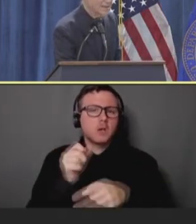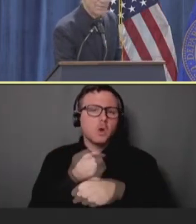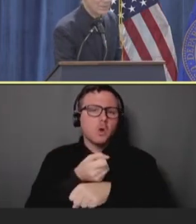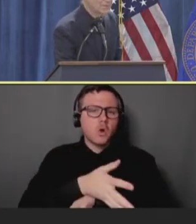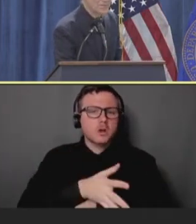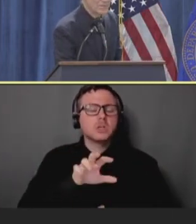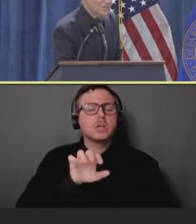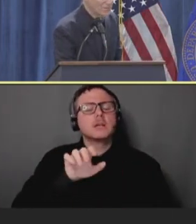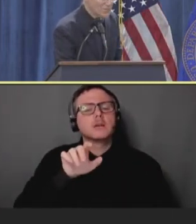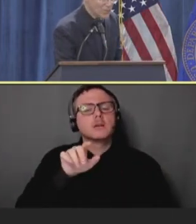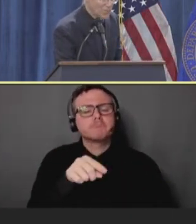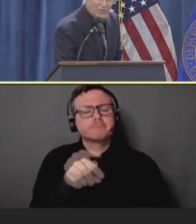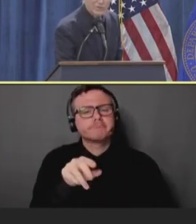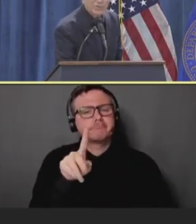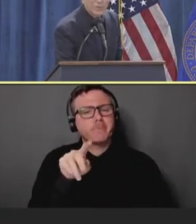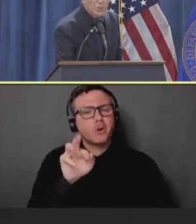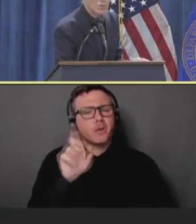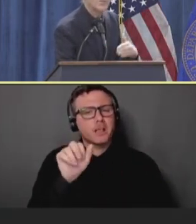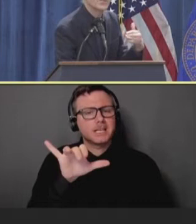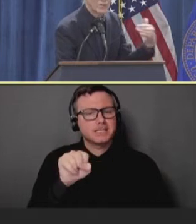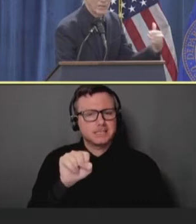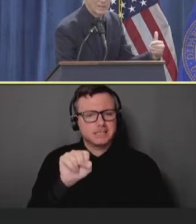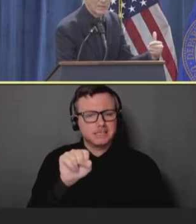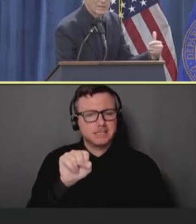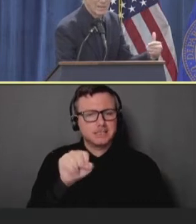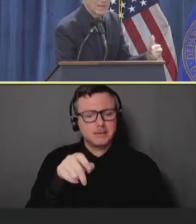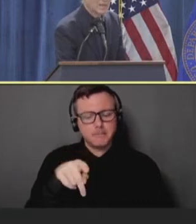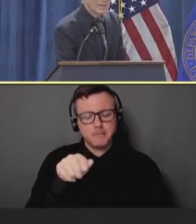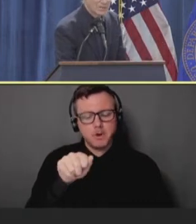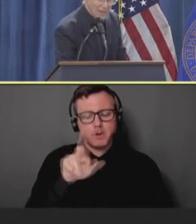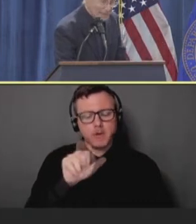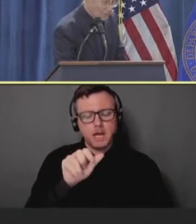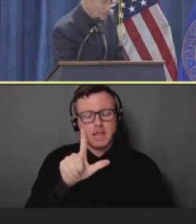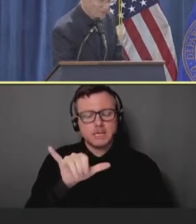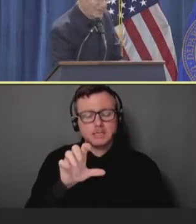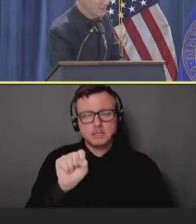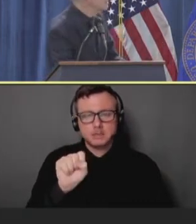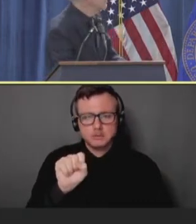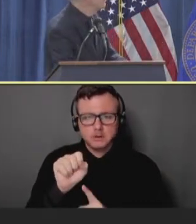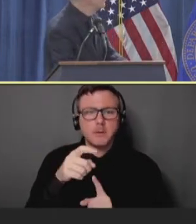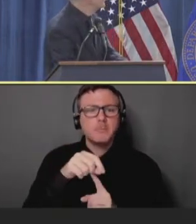but the reversion towards virulent is not a rare event.